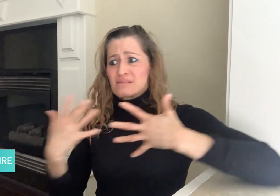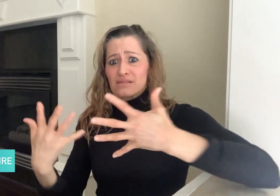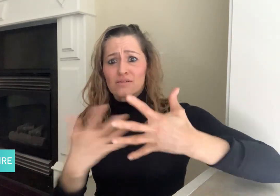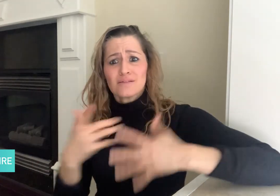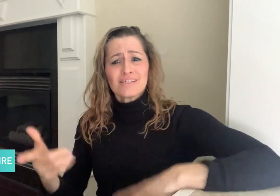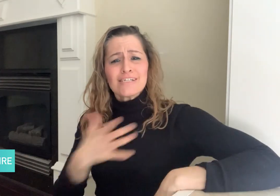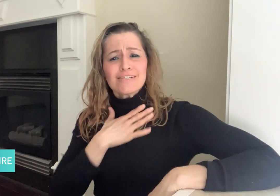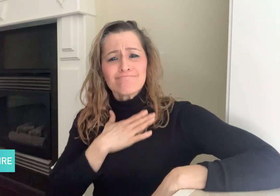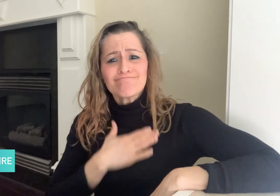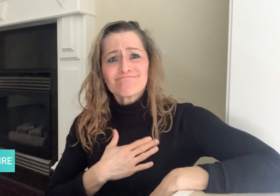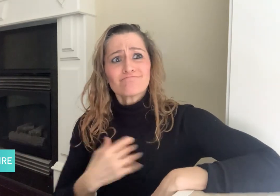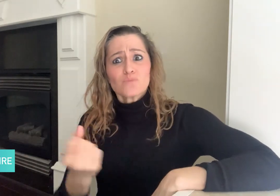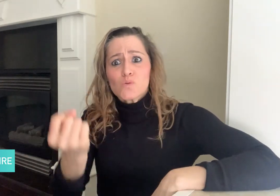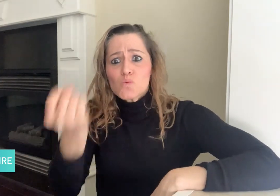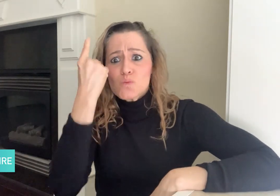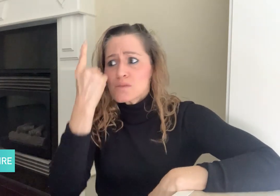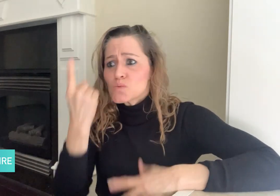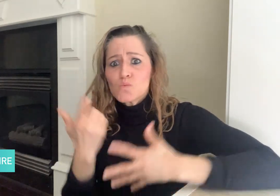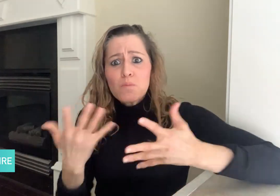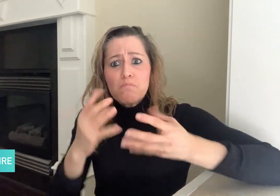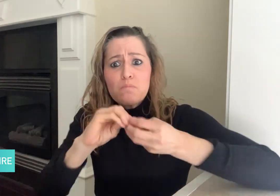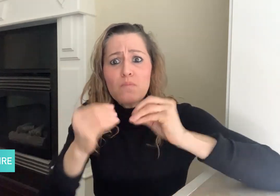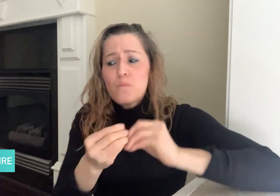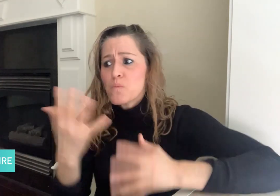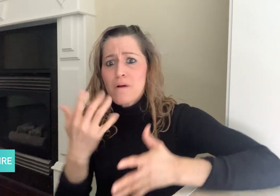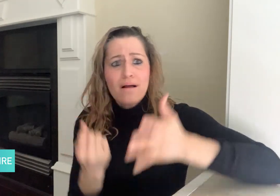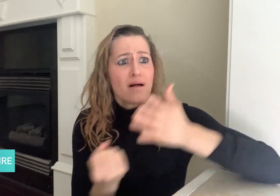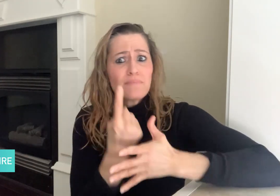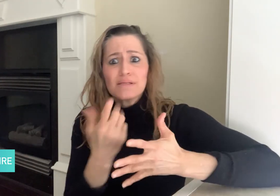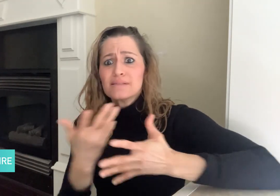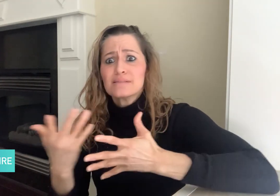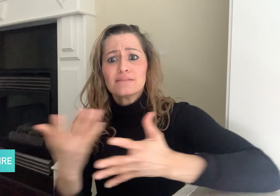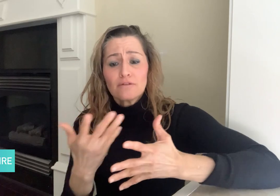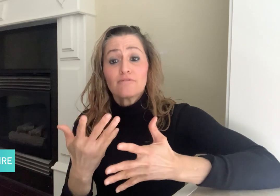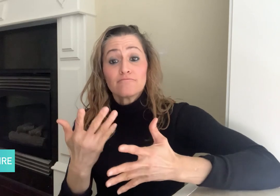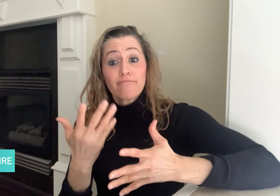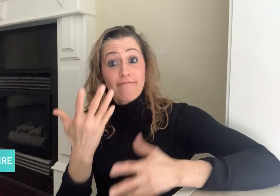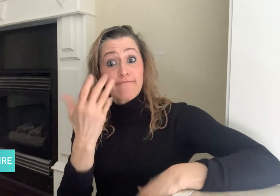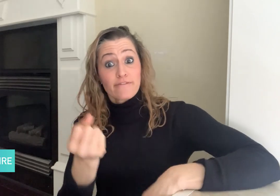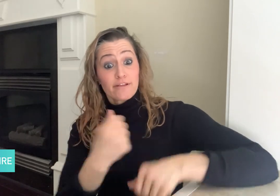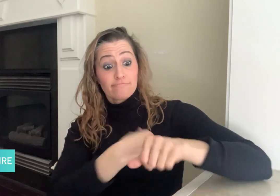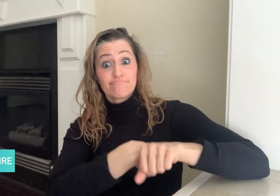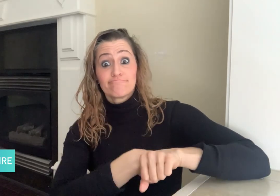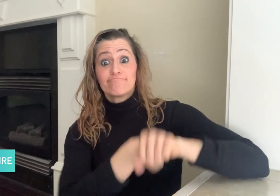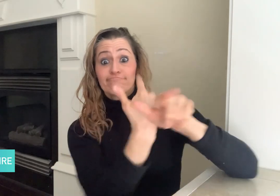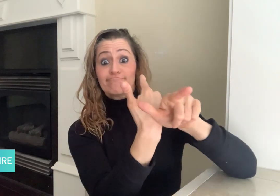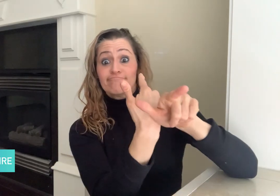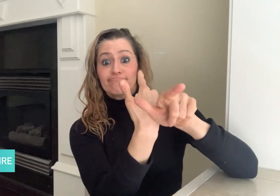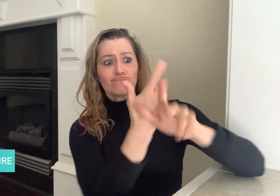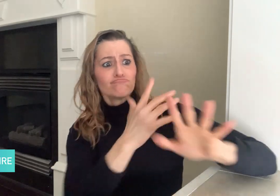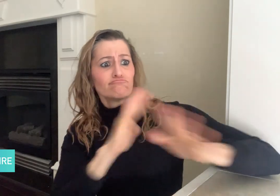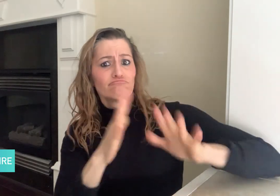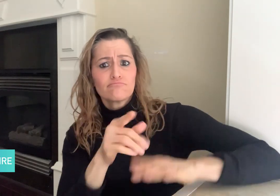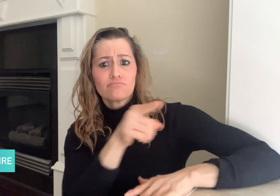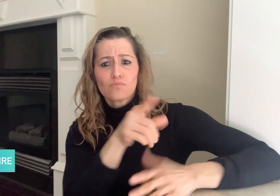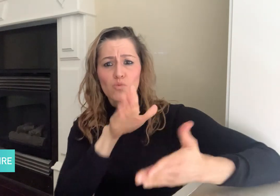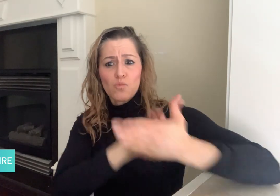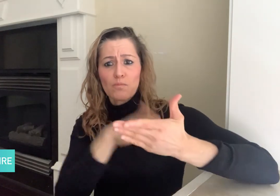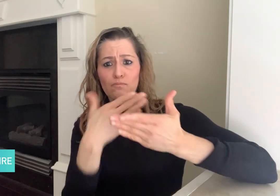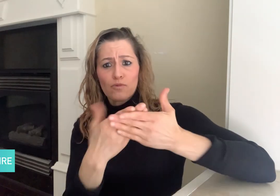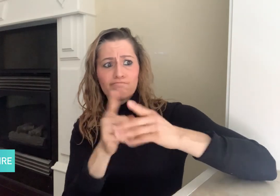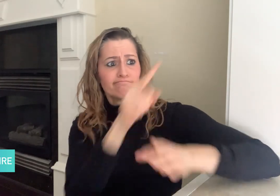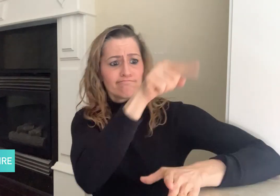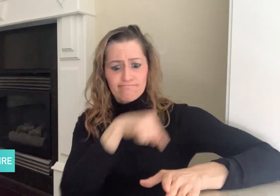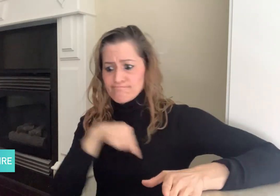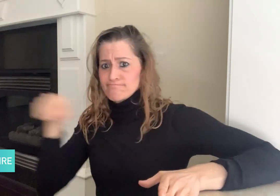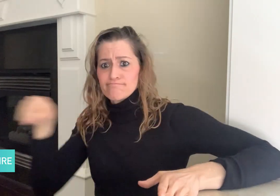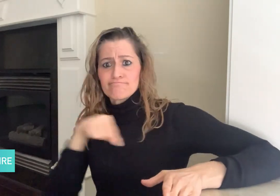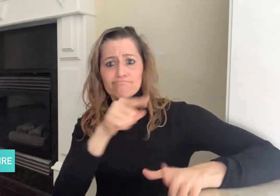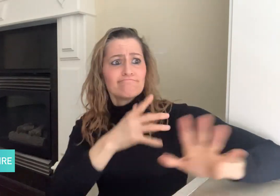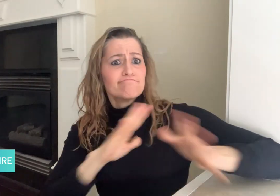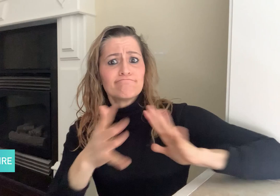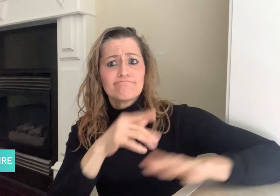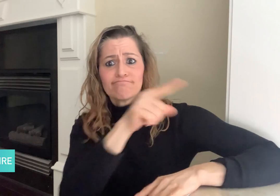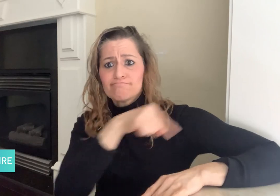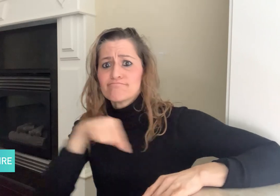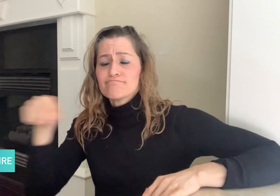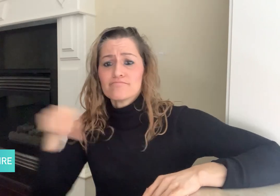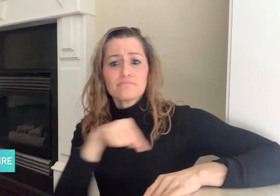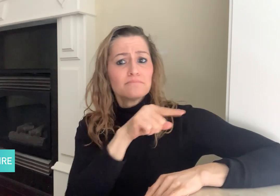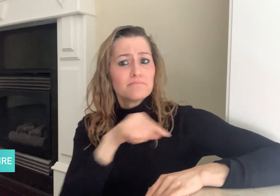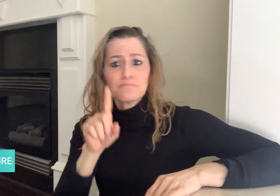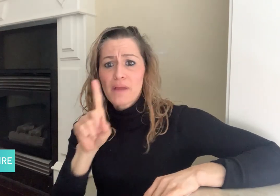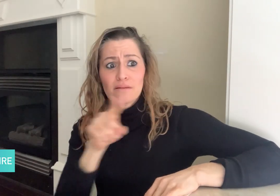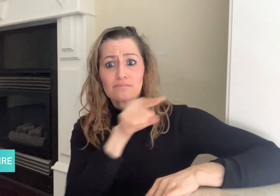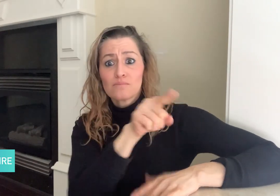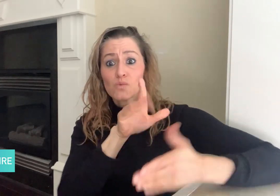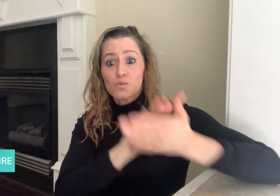to understand what was happening but the Video Remote Interpreter (VRI)